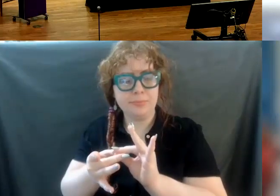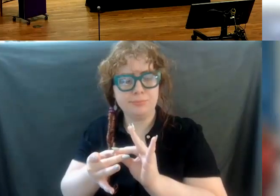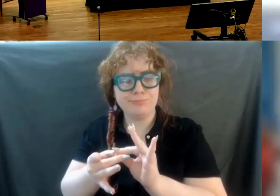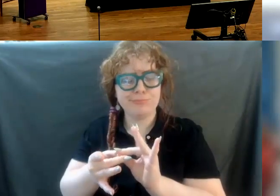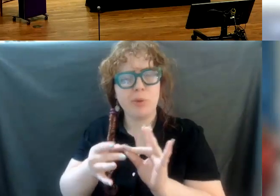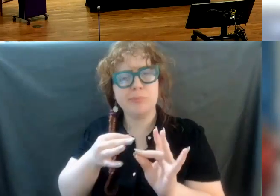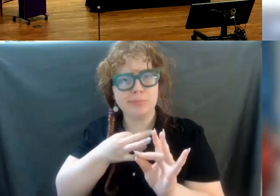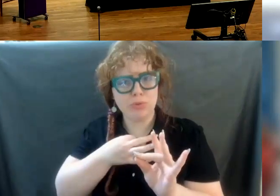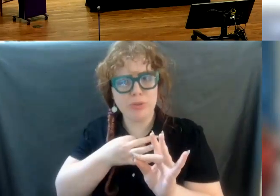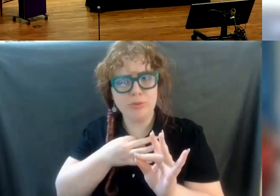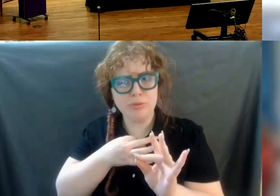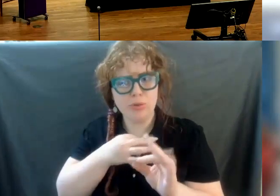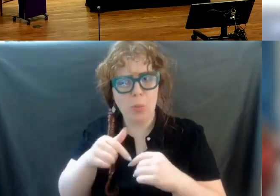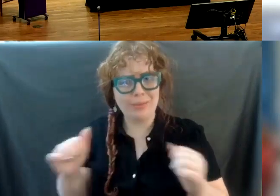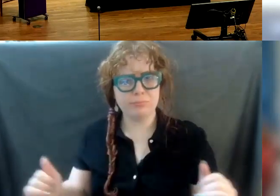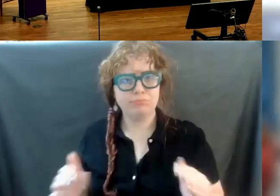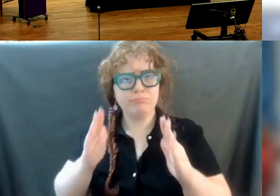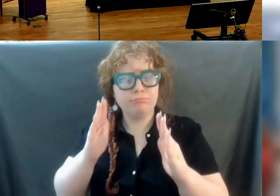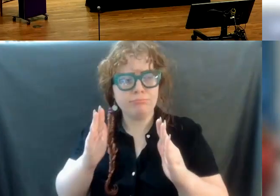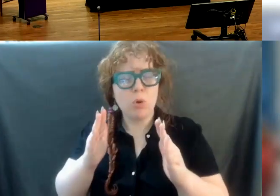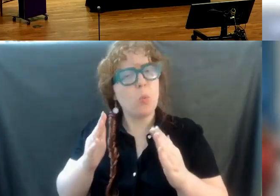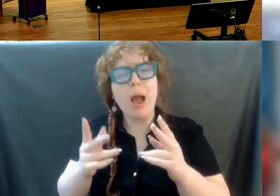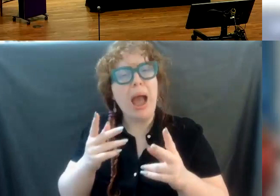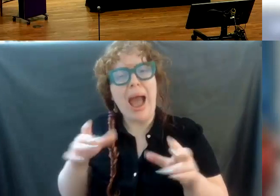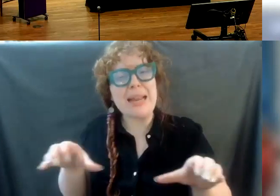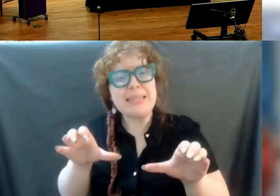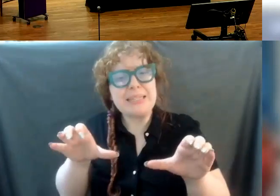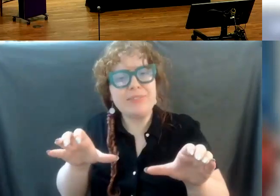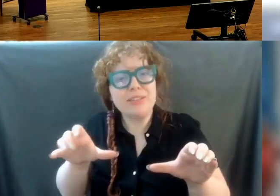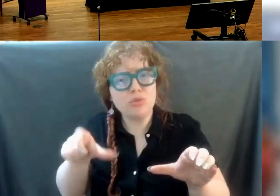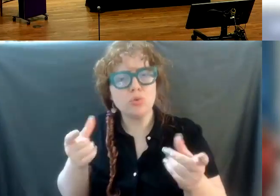for those groups or organizations to do to be more inclusive